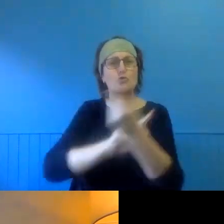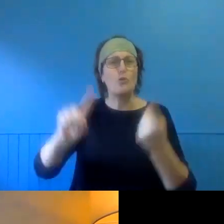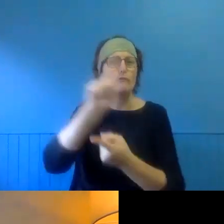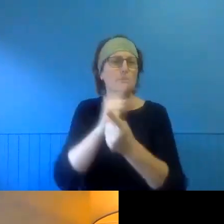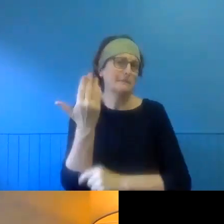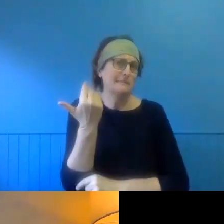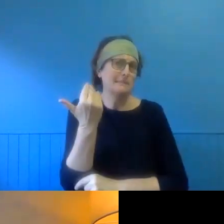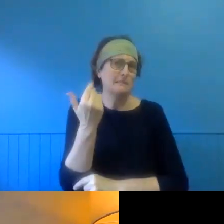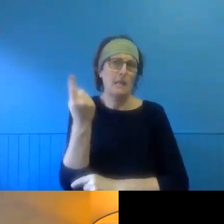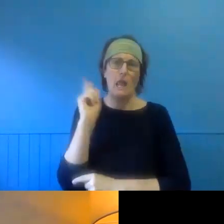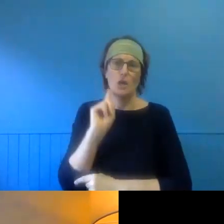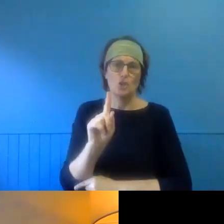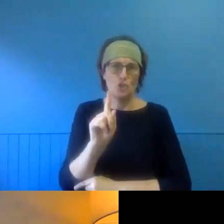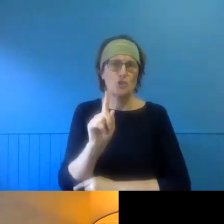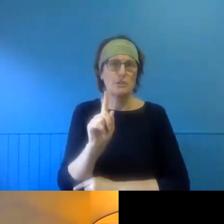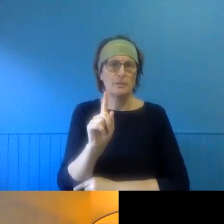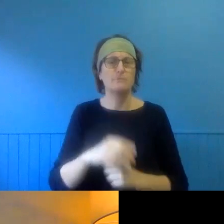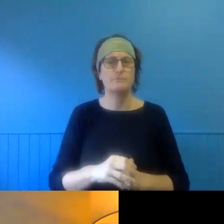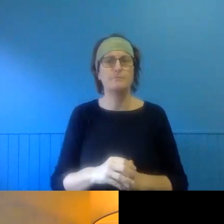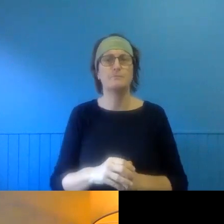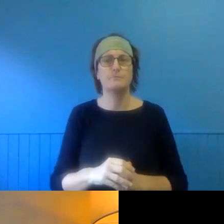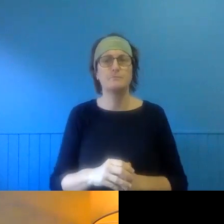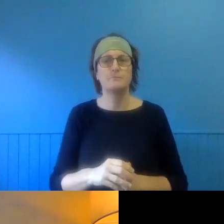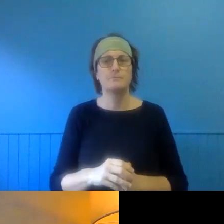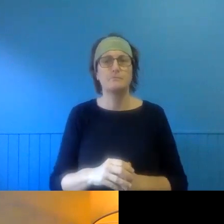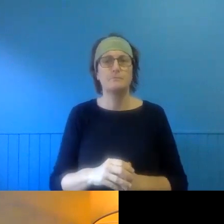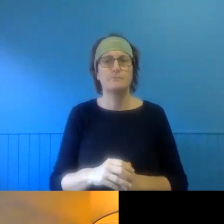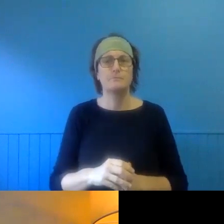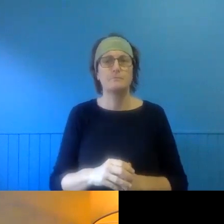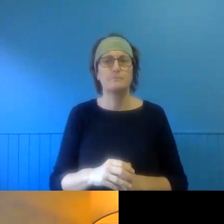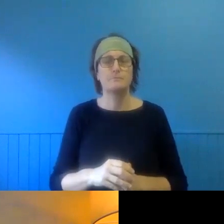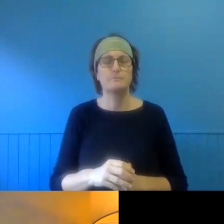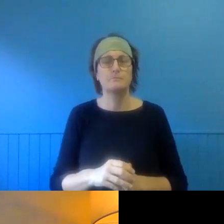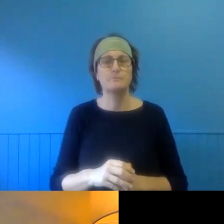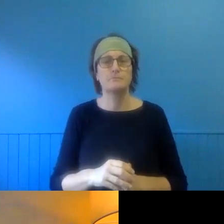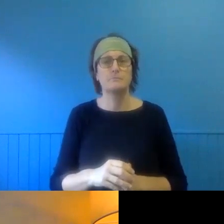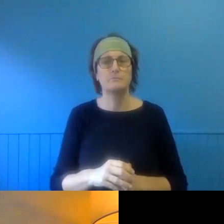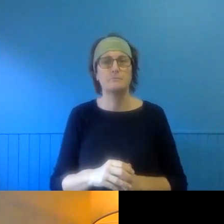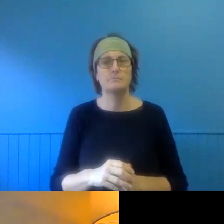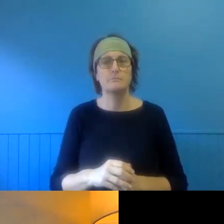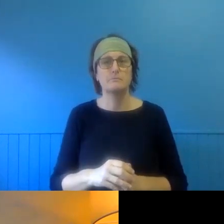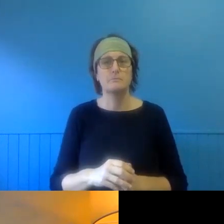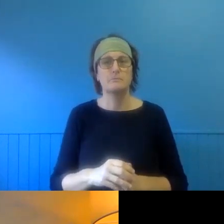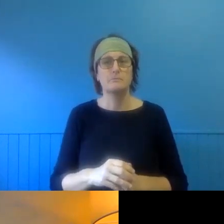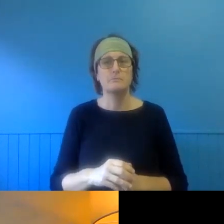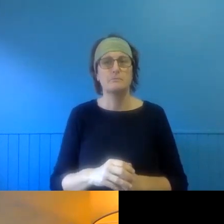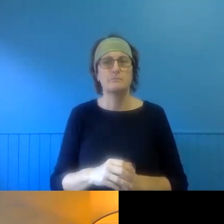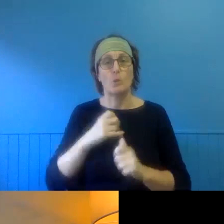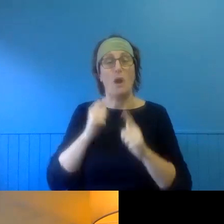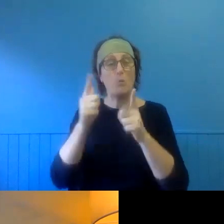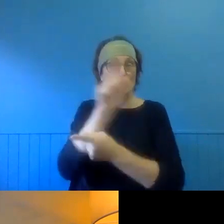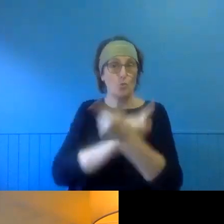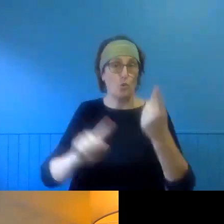last year, Bulimar, in Larrakia country, and they were talking about